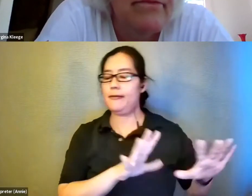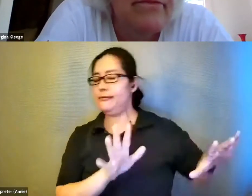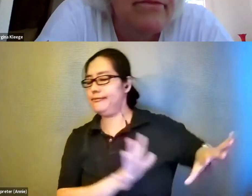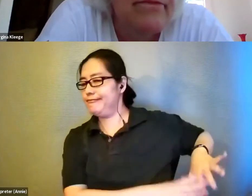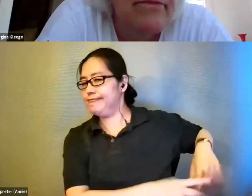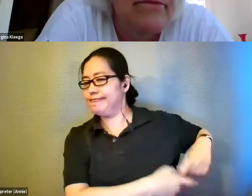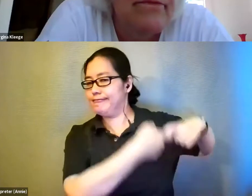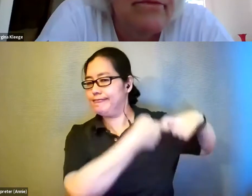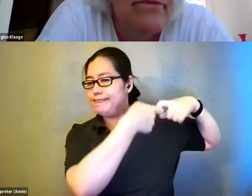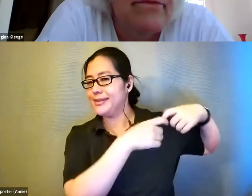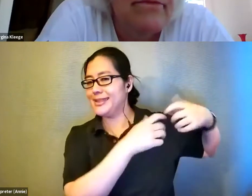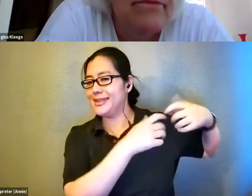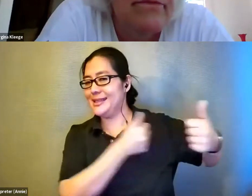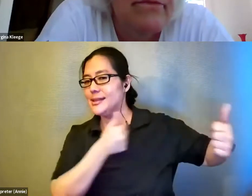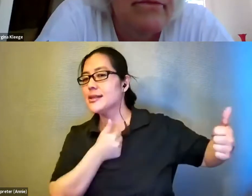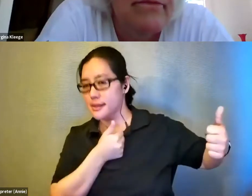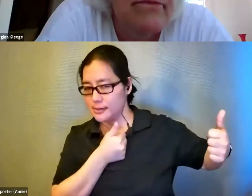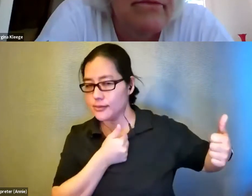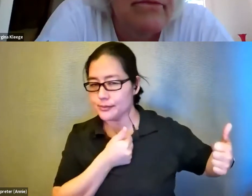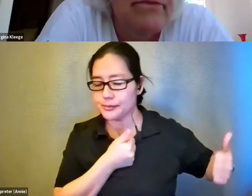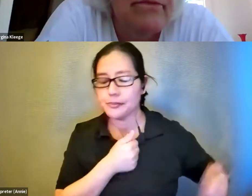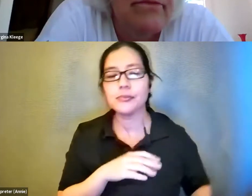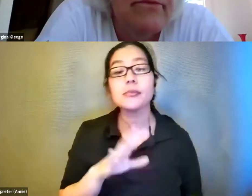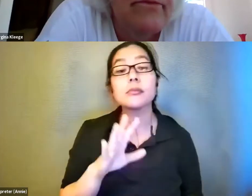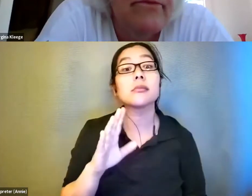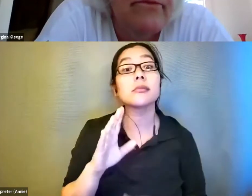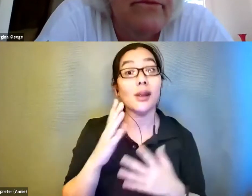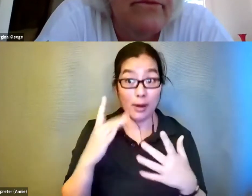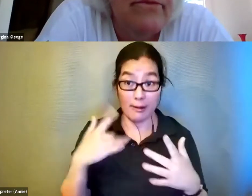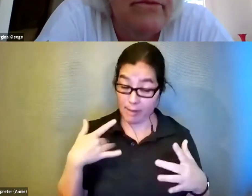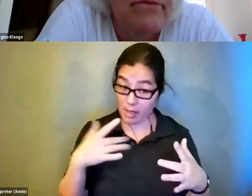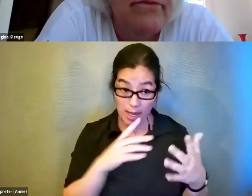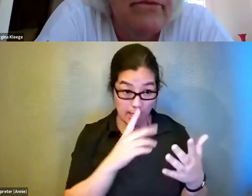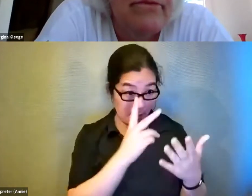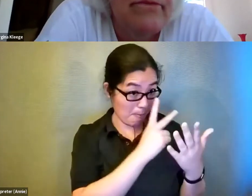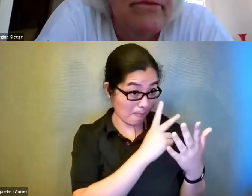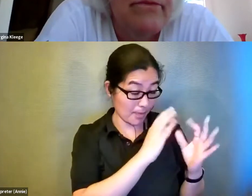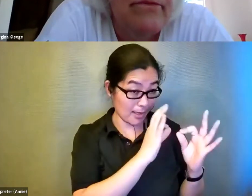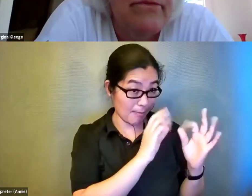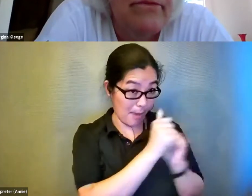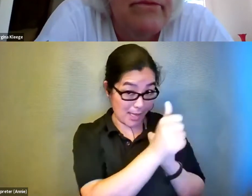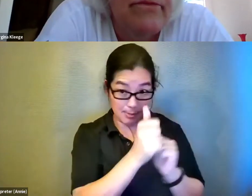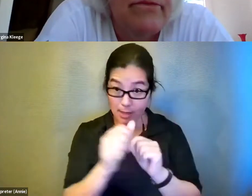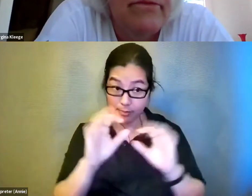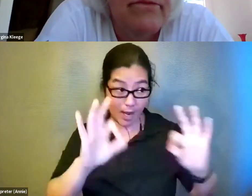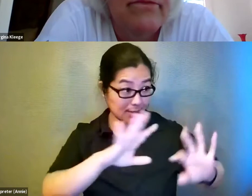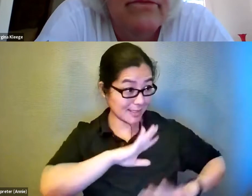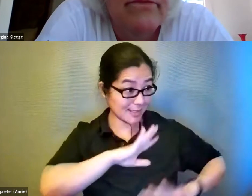And once it passes all those tests and I'm satisfied with it, then I